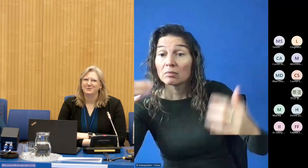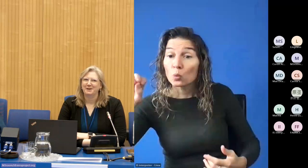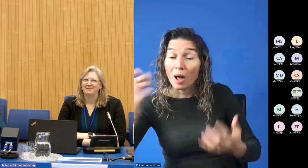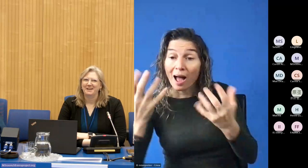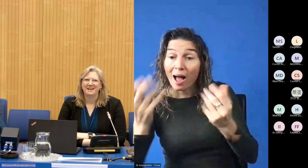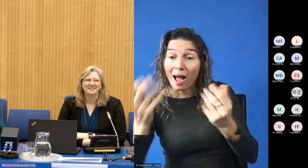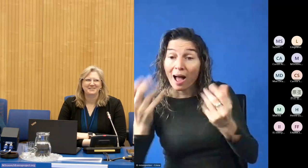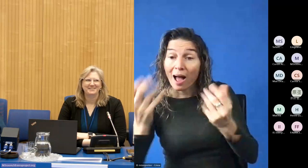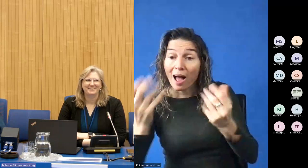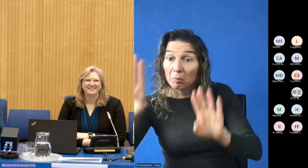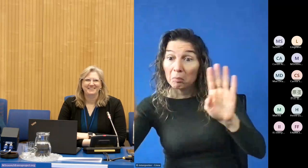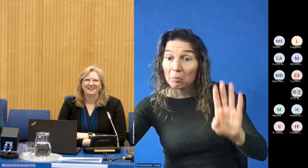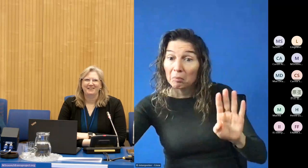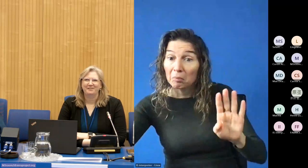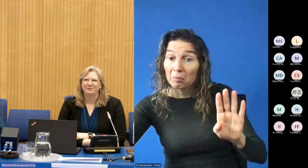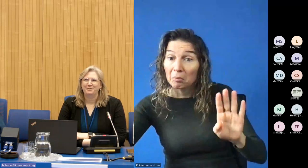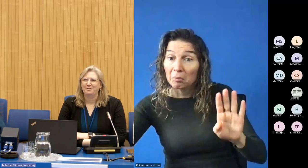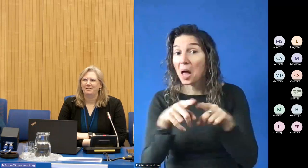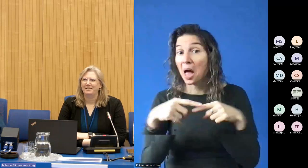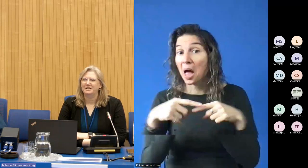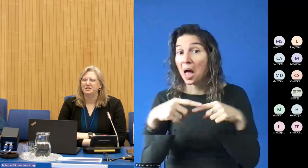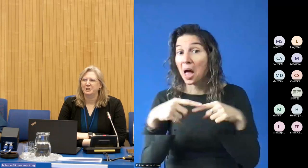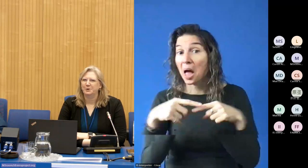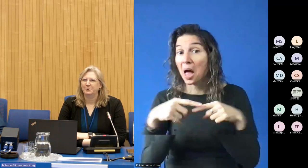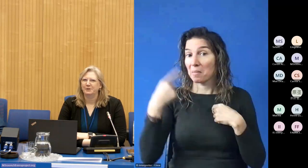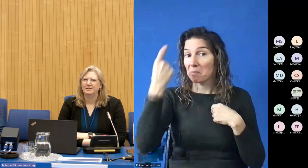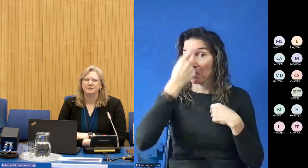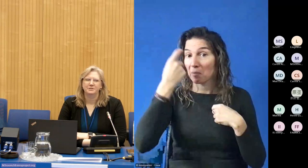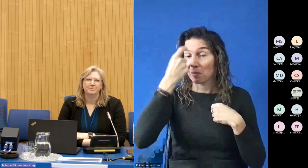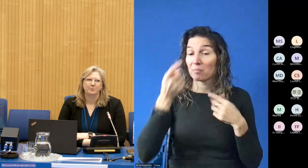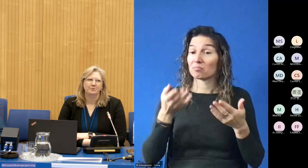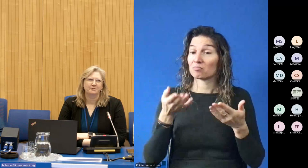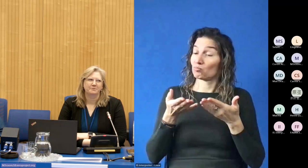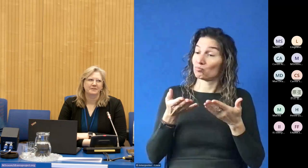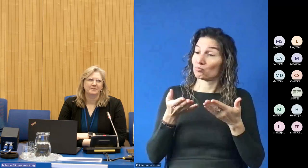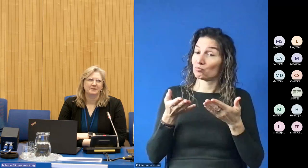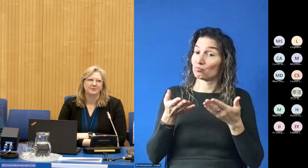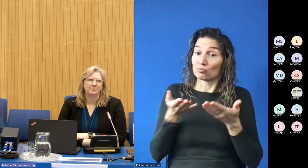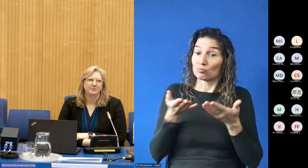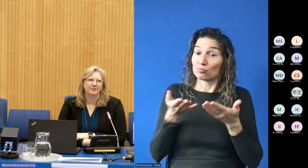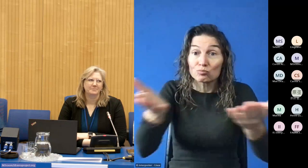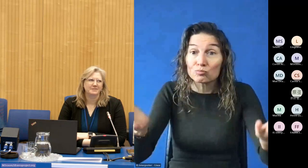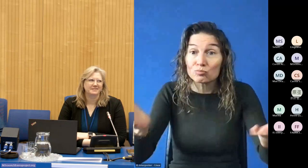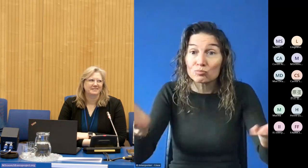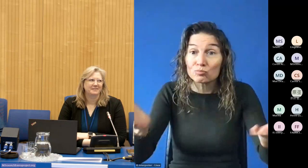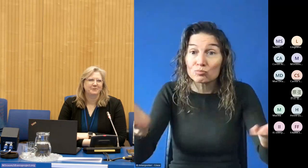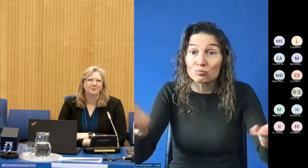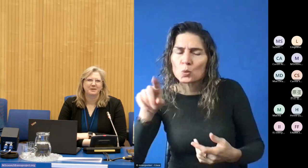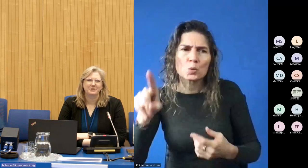so I have to ask. If you are an NGO looking to support or fund other programs, would you raise